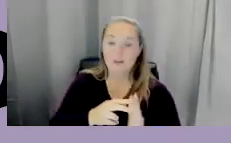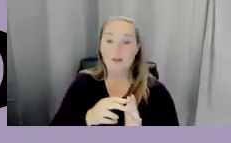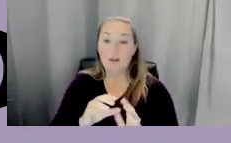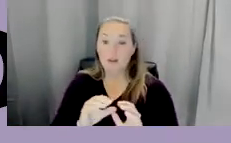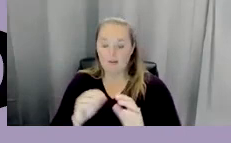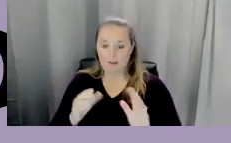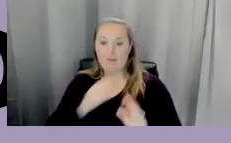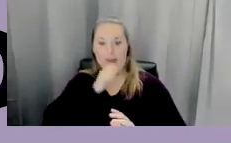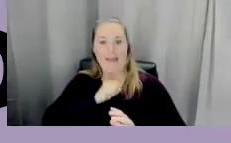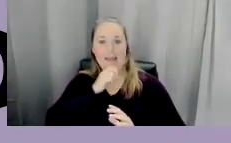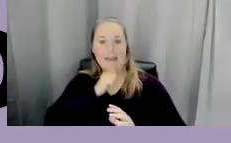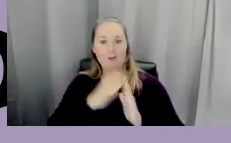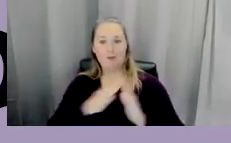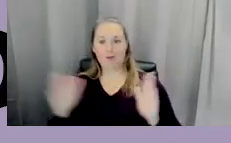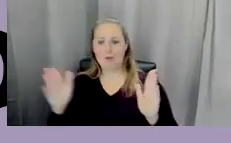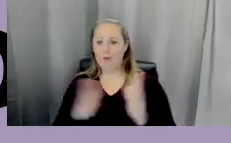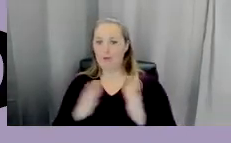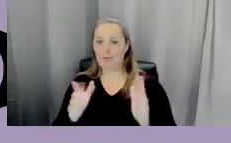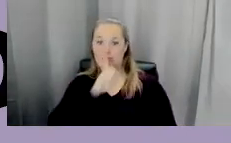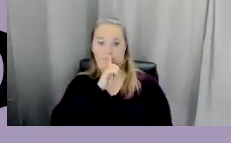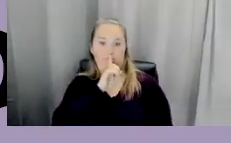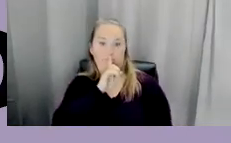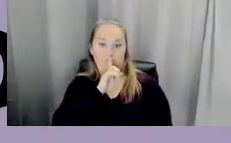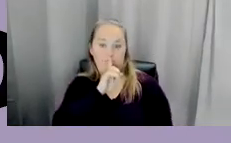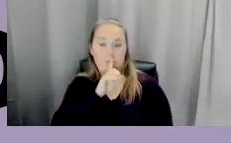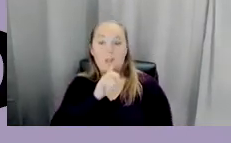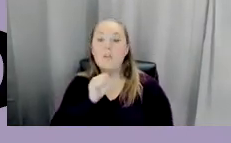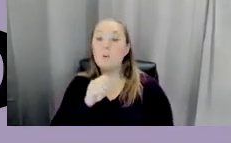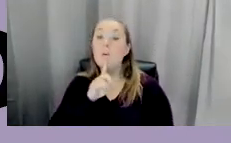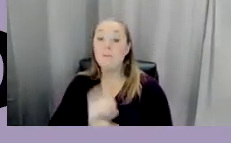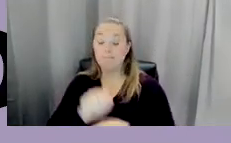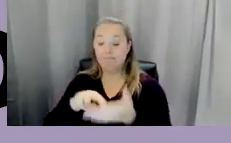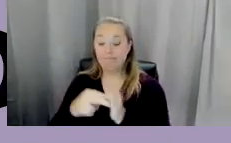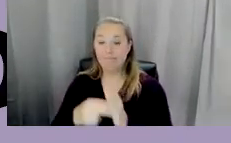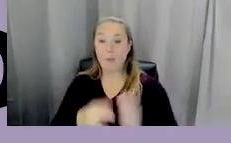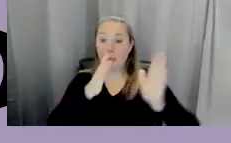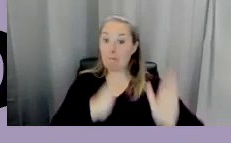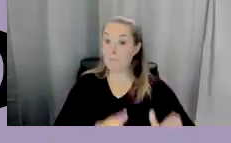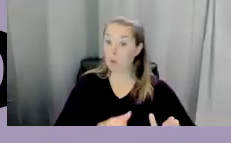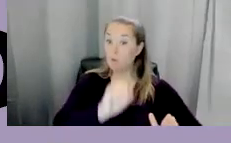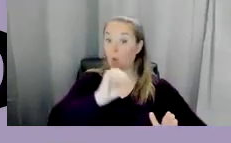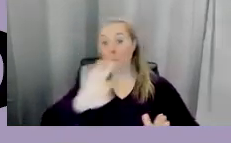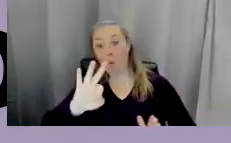, THE WAY THAT WAS DEFINED IN THE LEVY AND IMPLEMENTATION PLAN